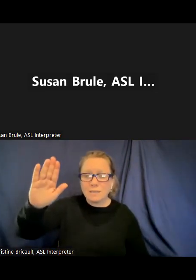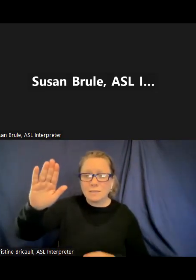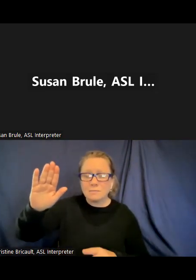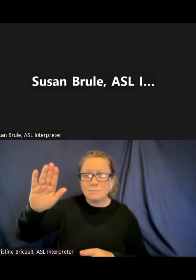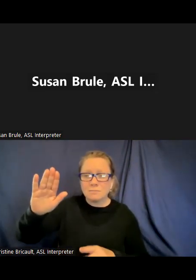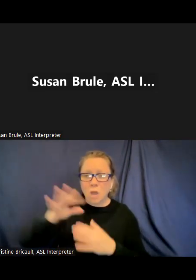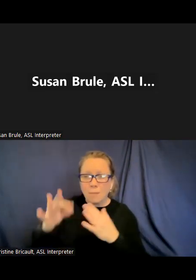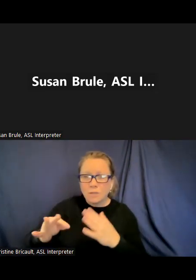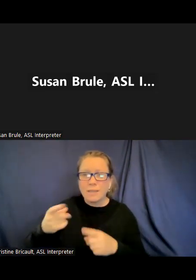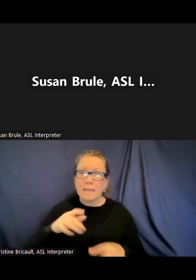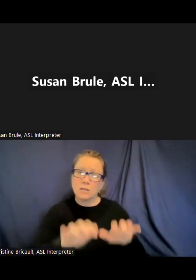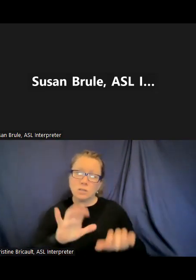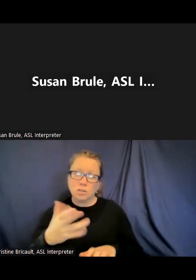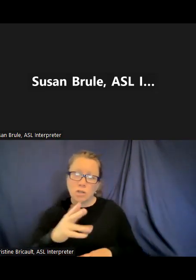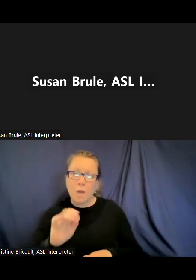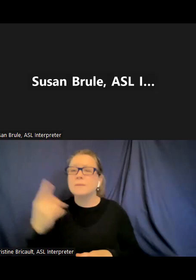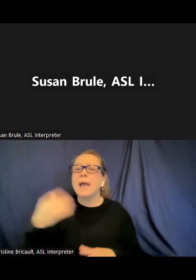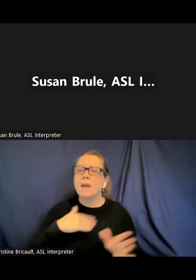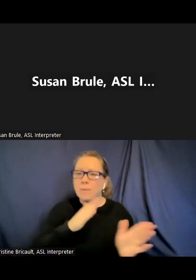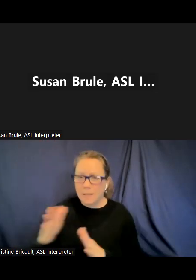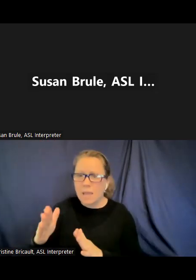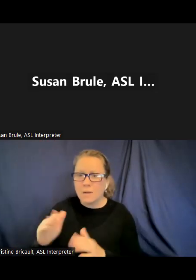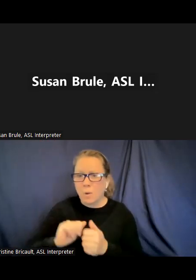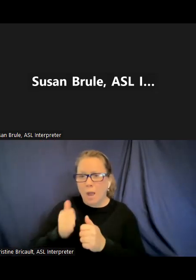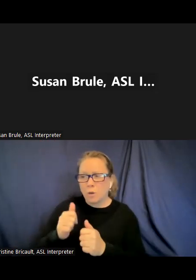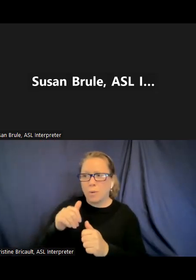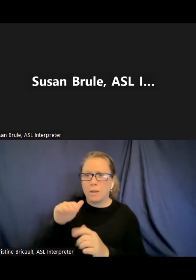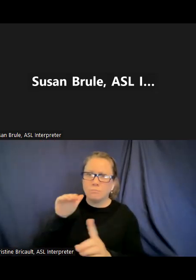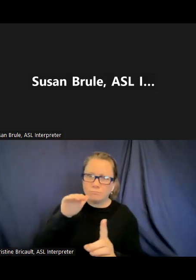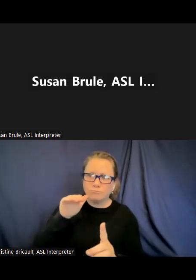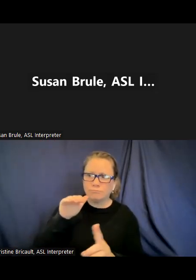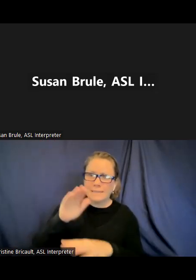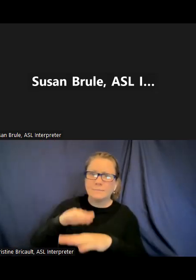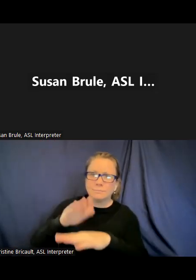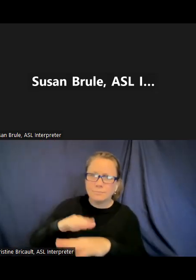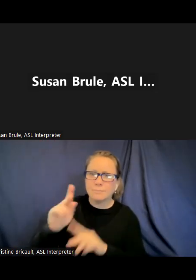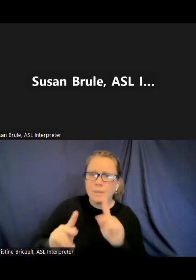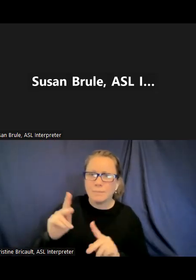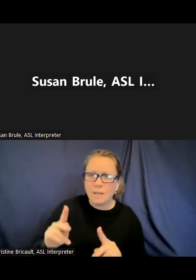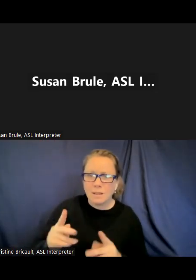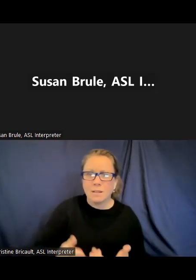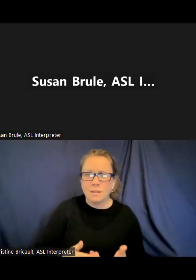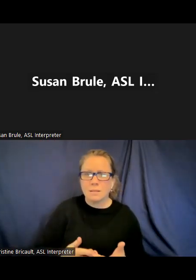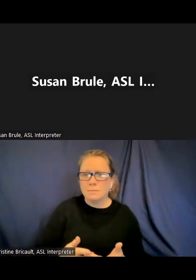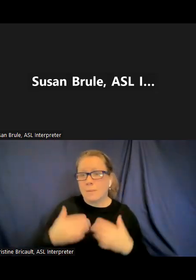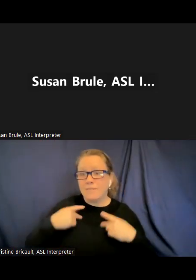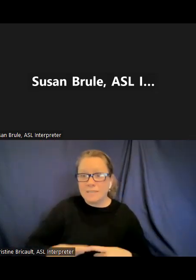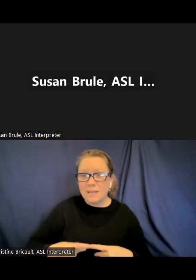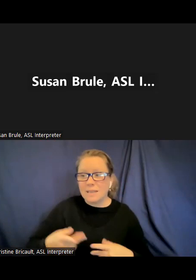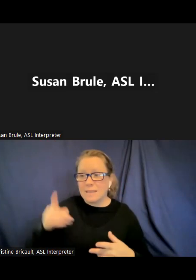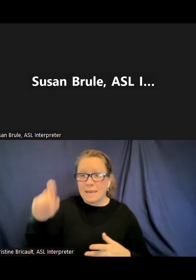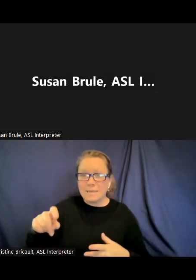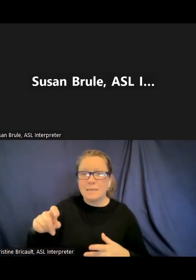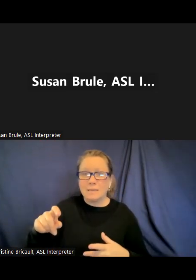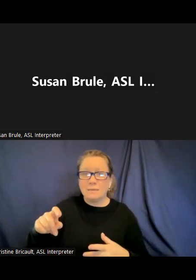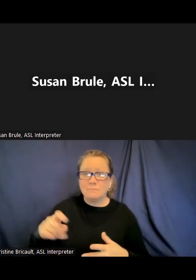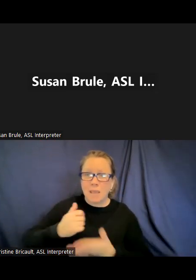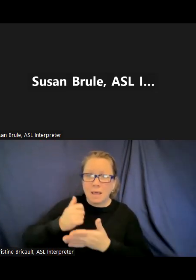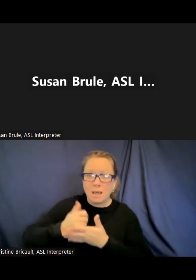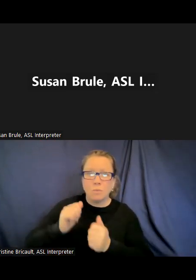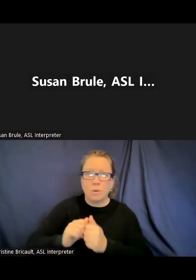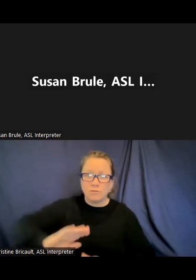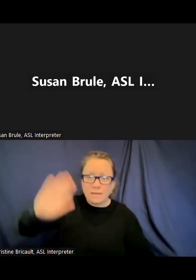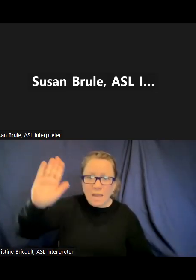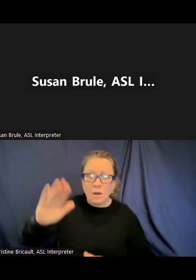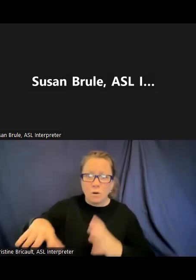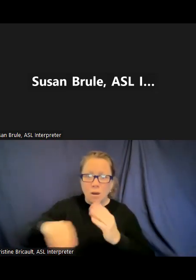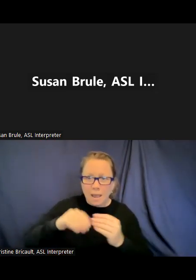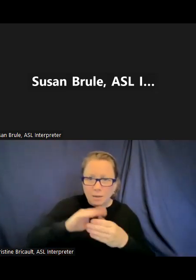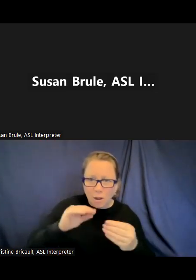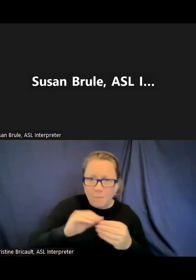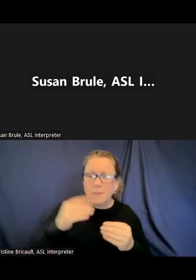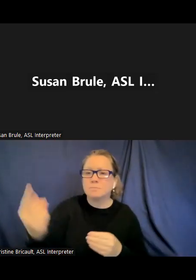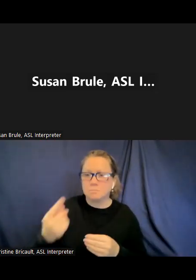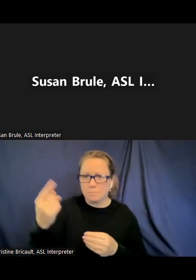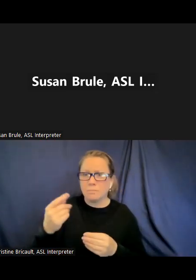Or otherwise signal, uhm, physically that they need assistance, you know, to be heard.